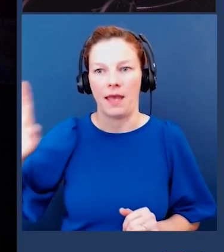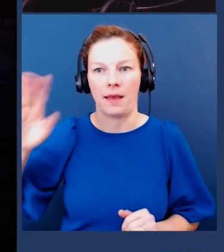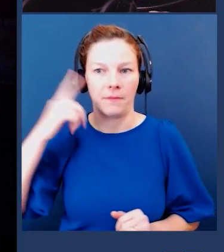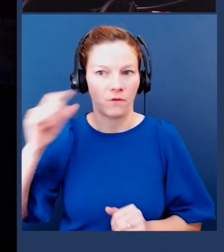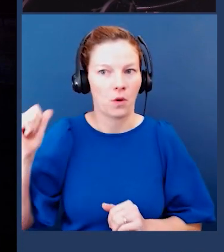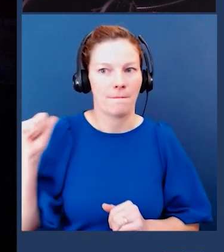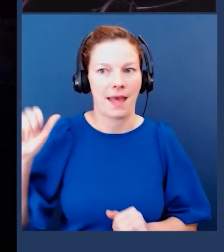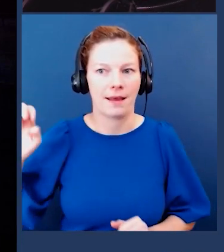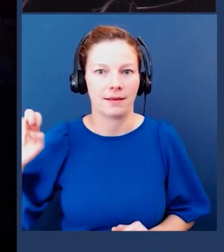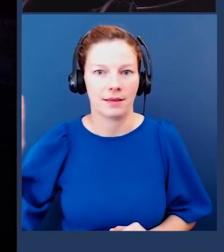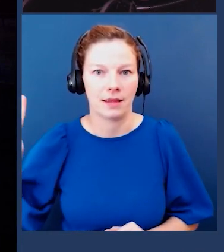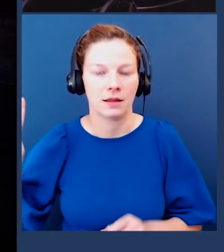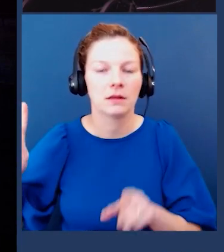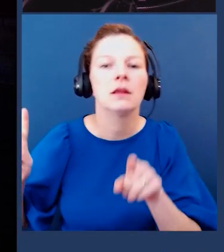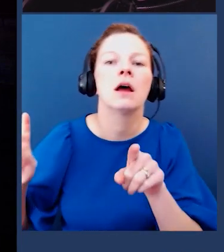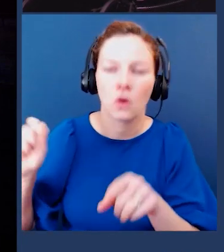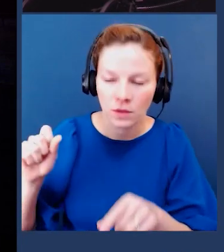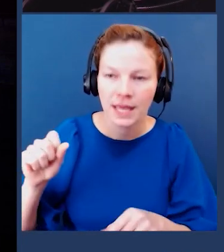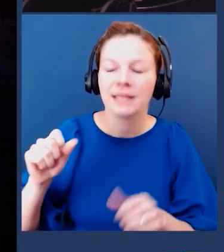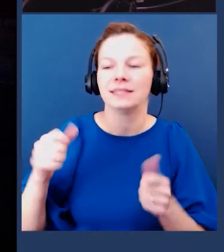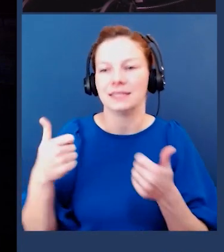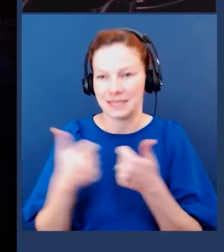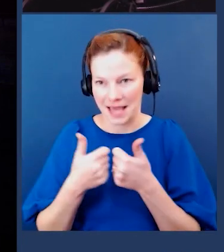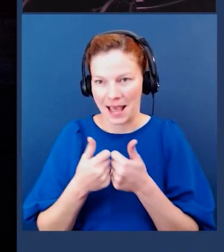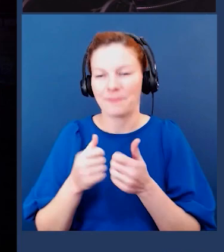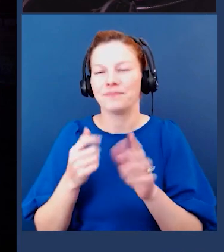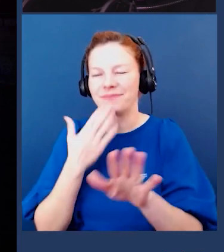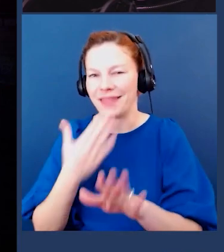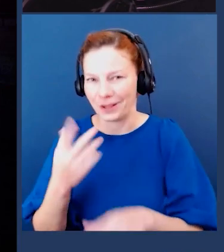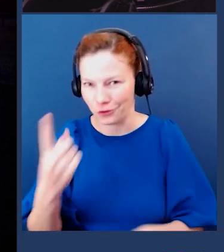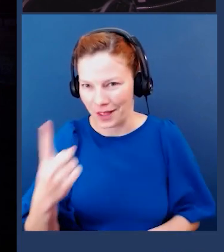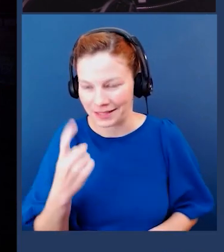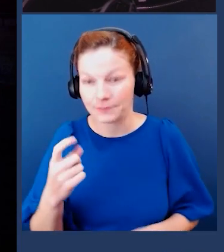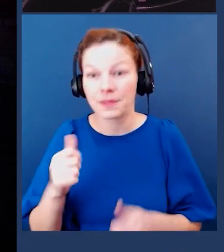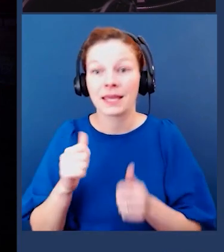Yeah, the game editors is the...thanks Bretta. Yes, they game editors can be bought